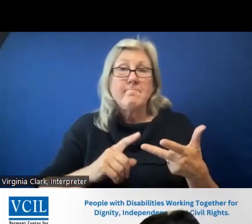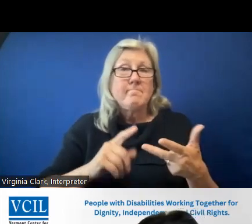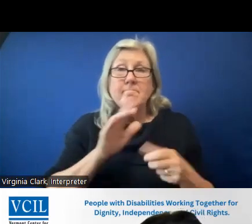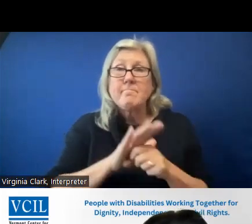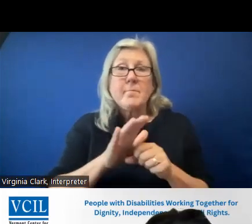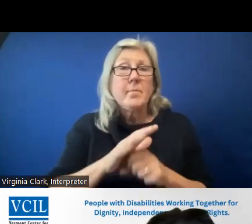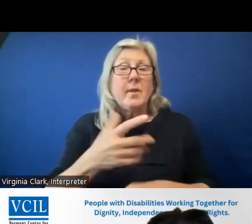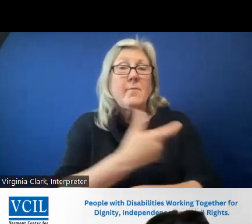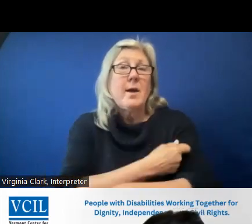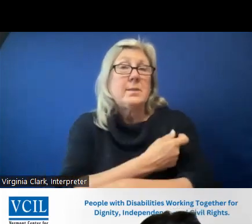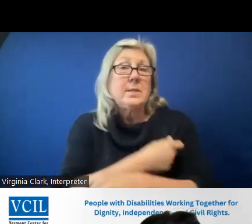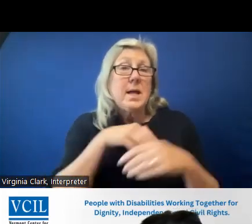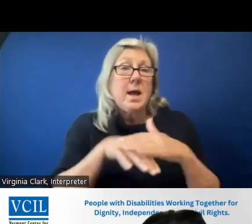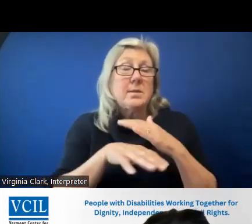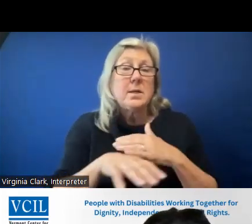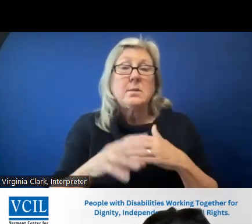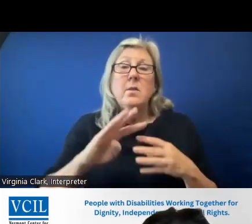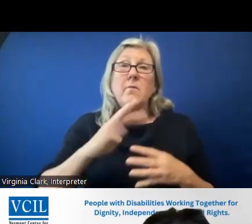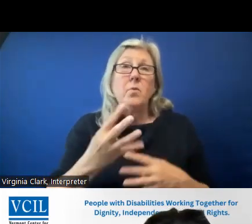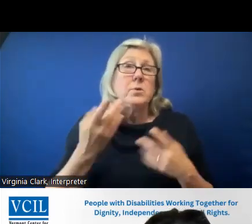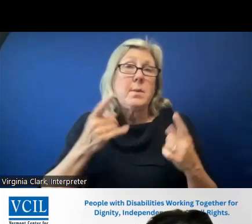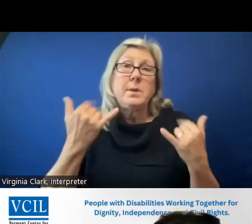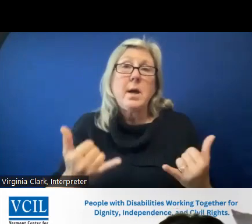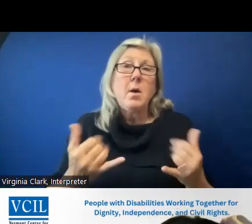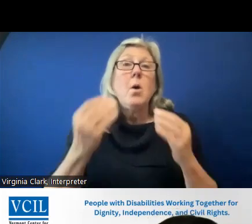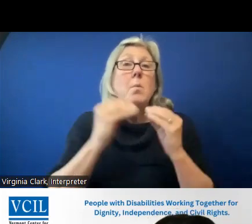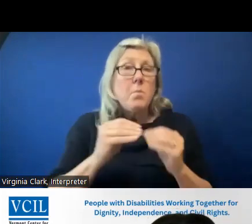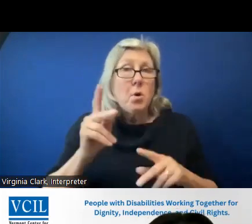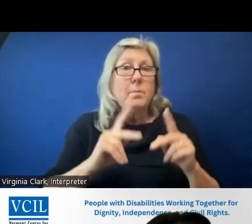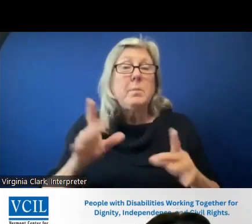More people being infected with the virus means more COVID long haulers. Many find themselves